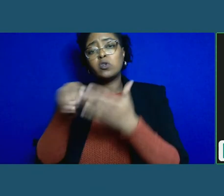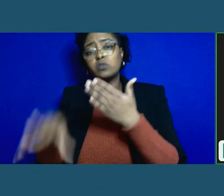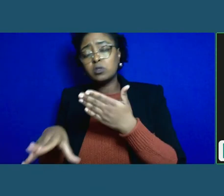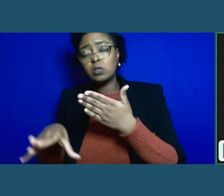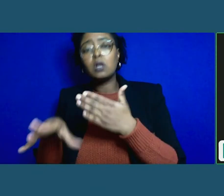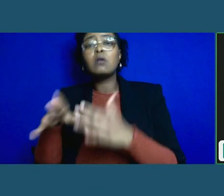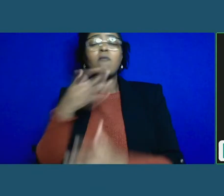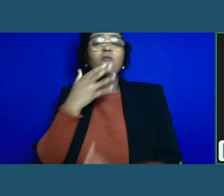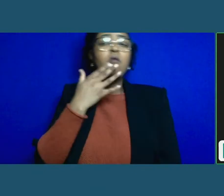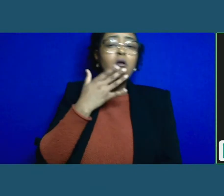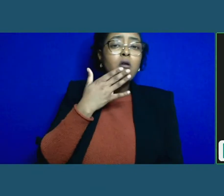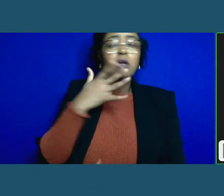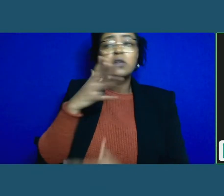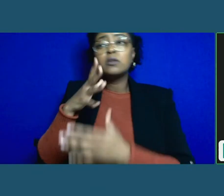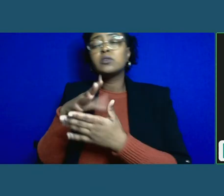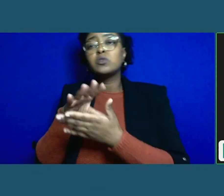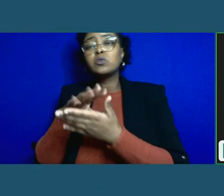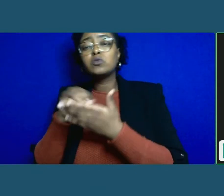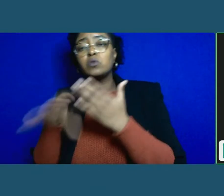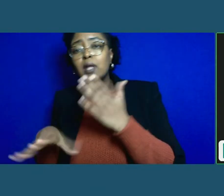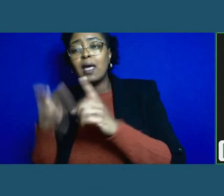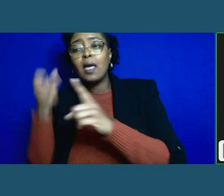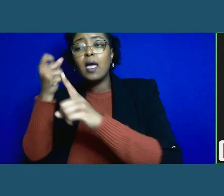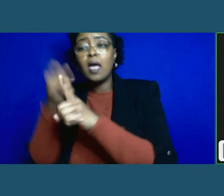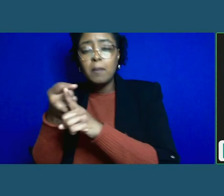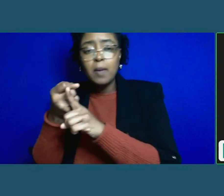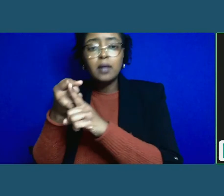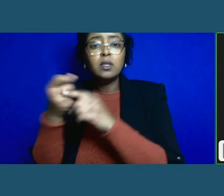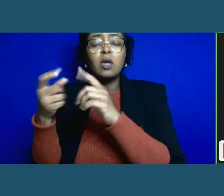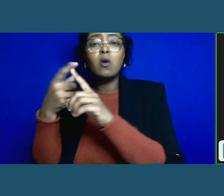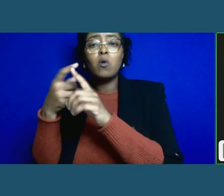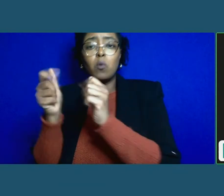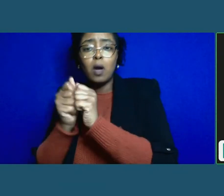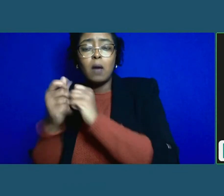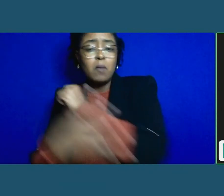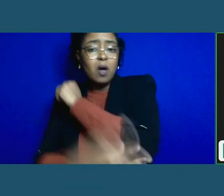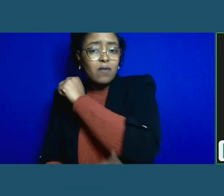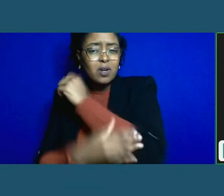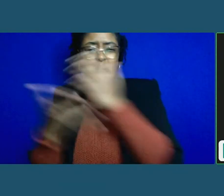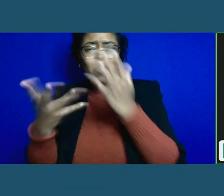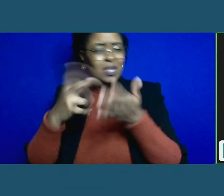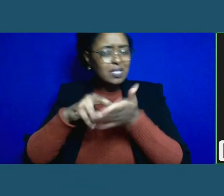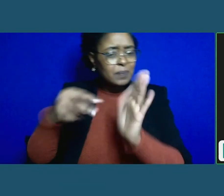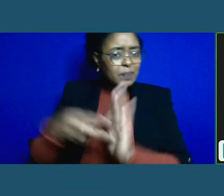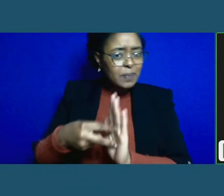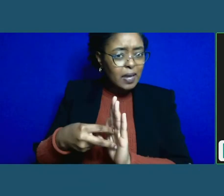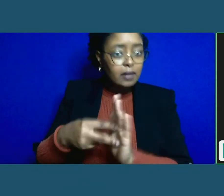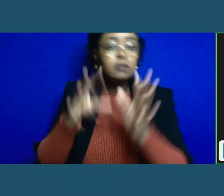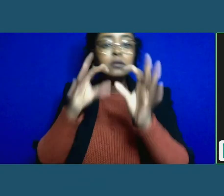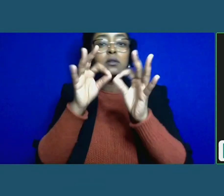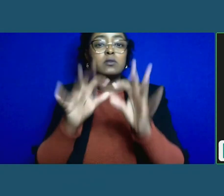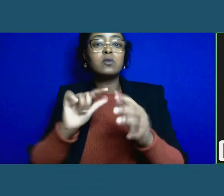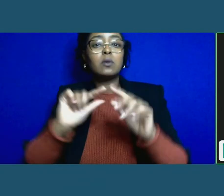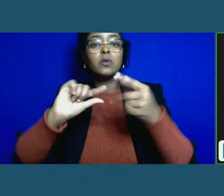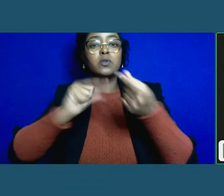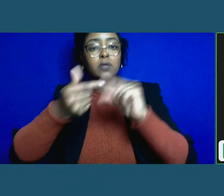Gaps persisting in students learning for our students of color are students who are